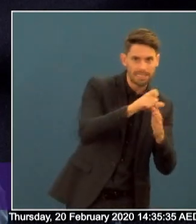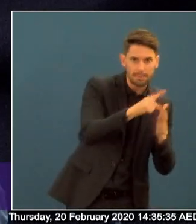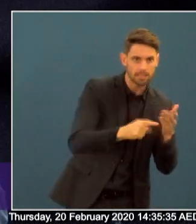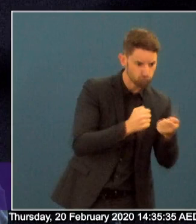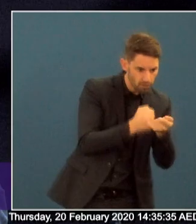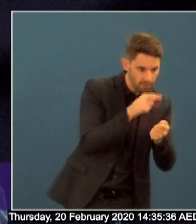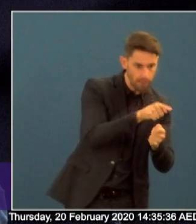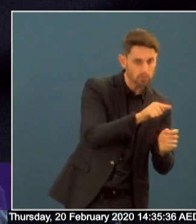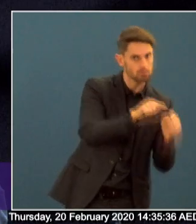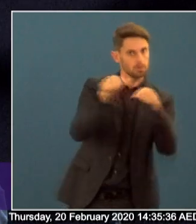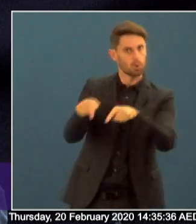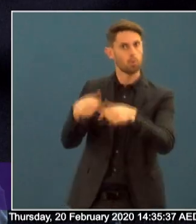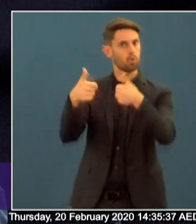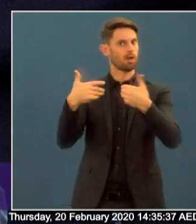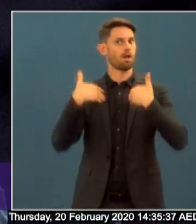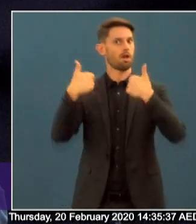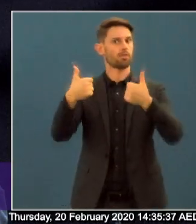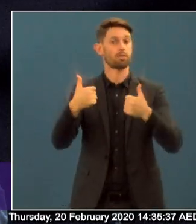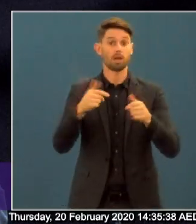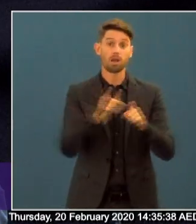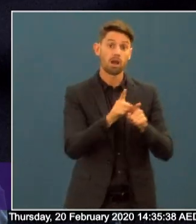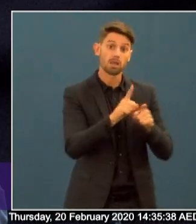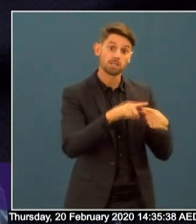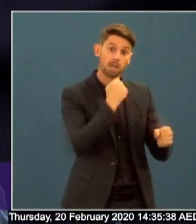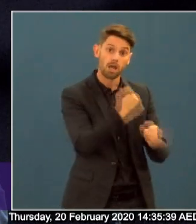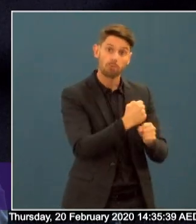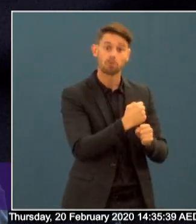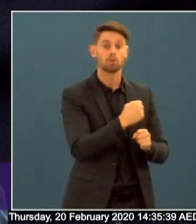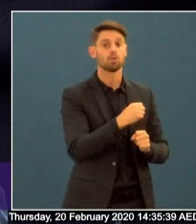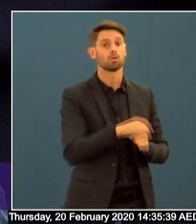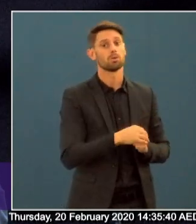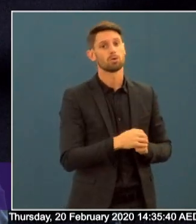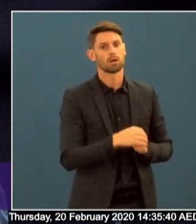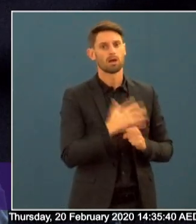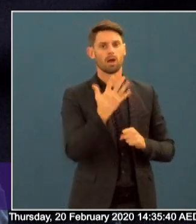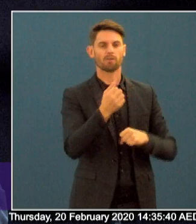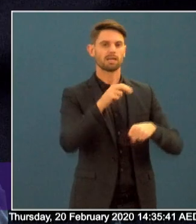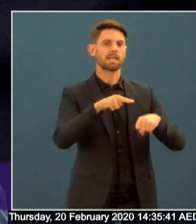And simply, for example, including health in the national standards for disability services could be one measure,